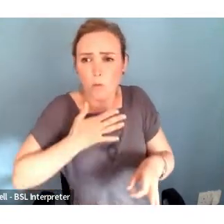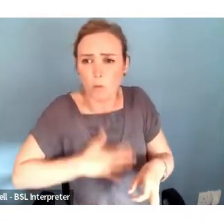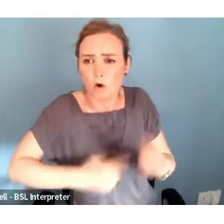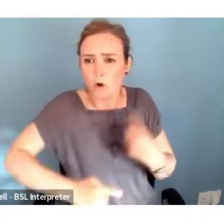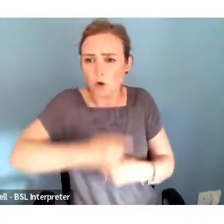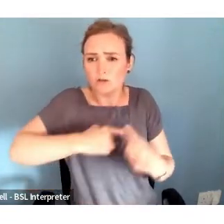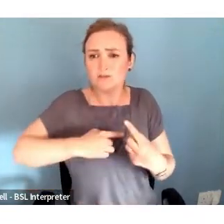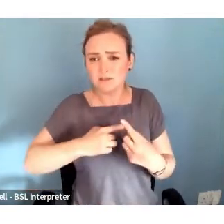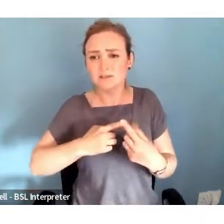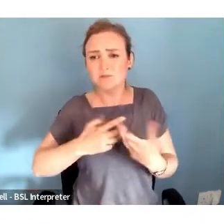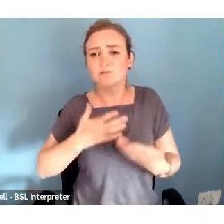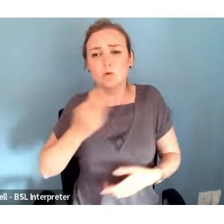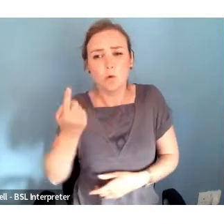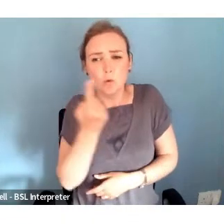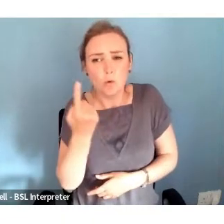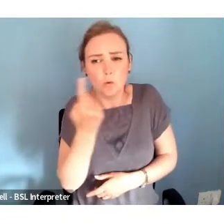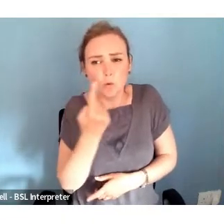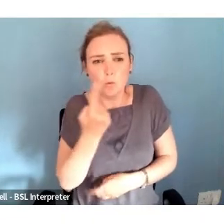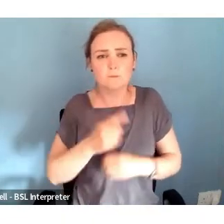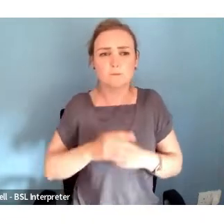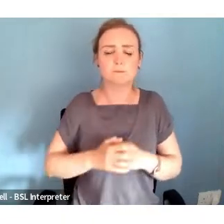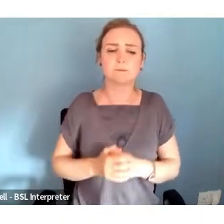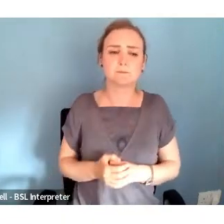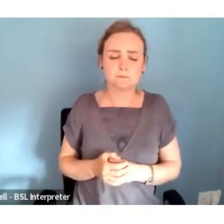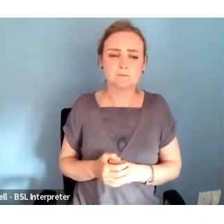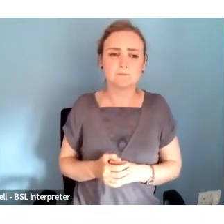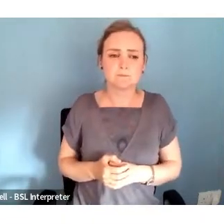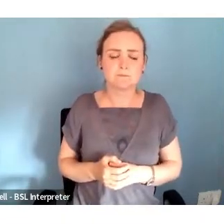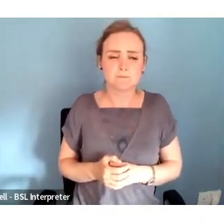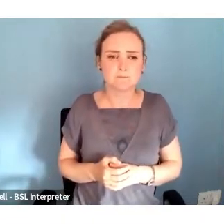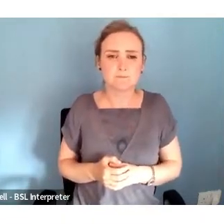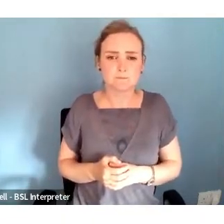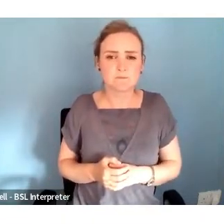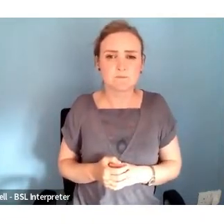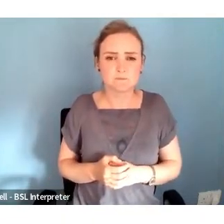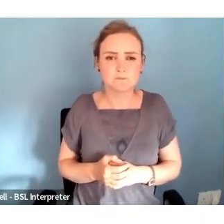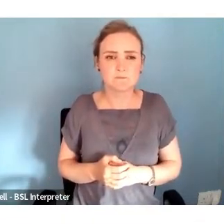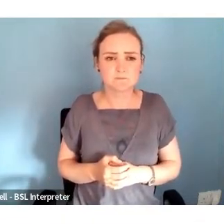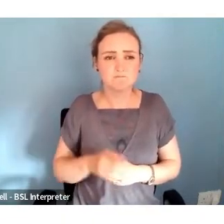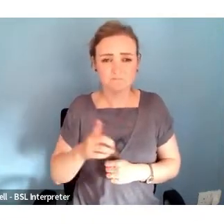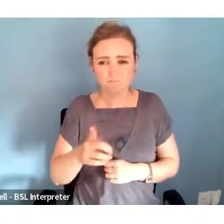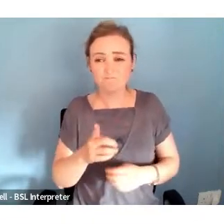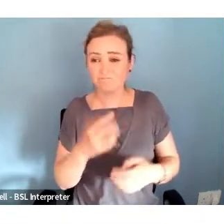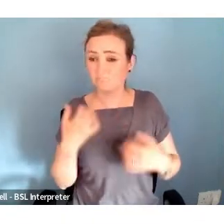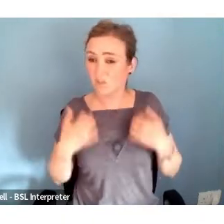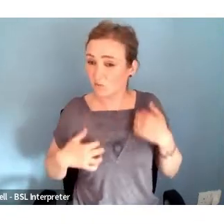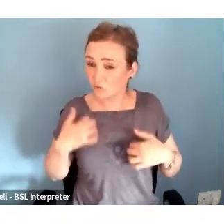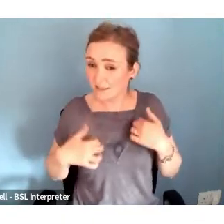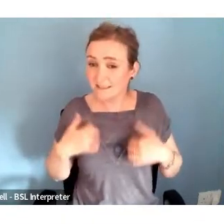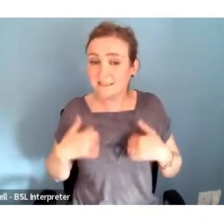are disabled. So that is quite an interesting statistic , I think. There were other barriers